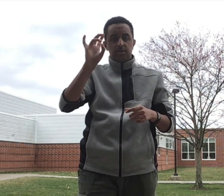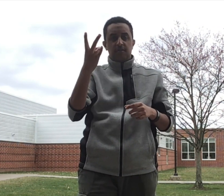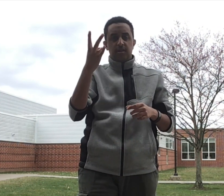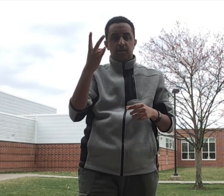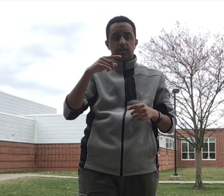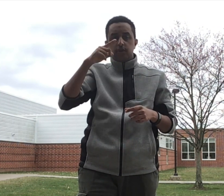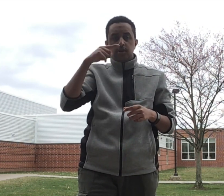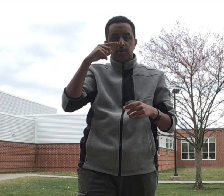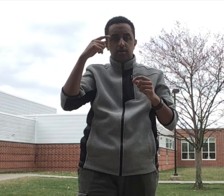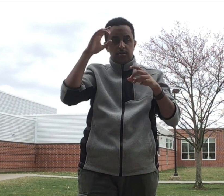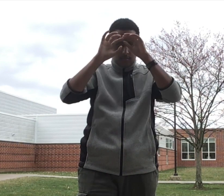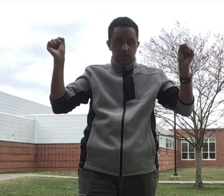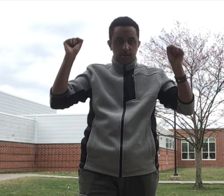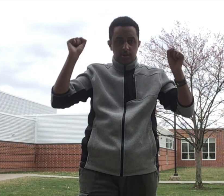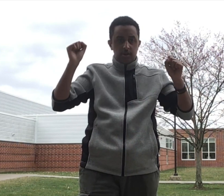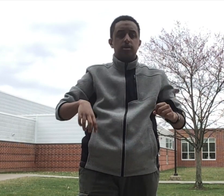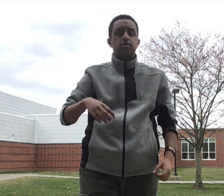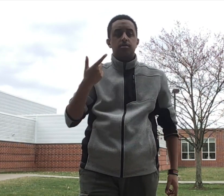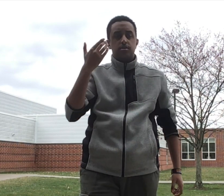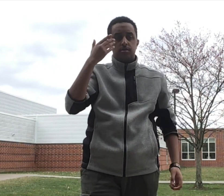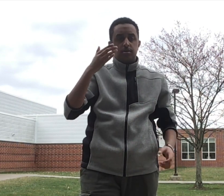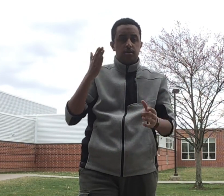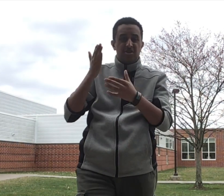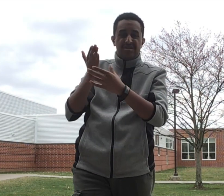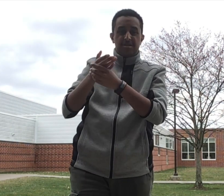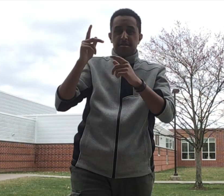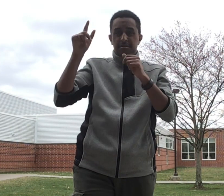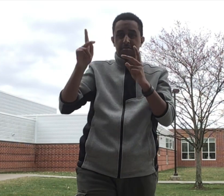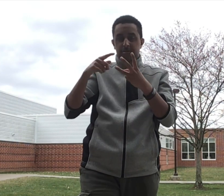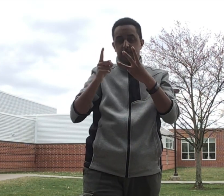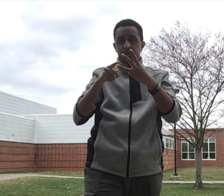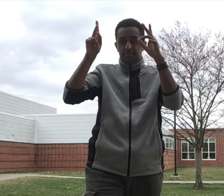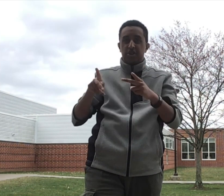They announced that Zinzer would be appointed as the seventh hearing president of the university